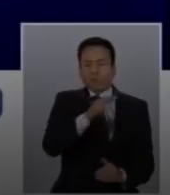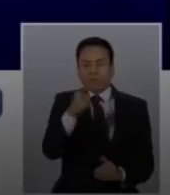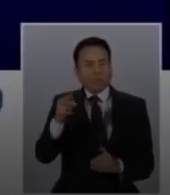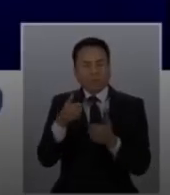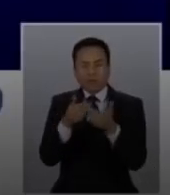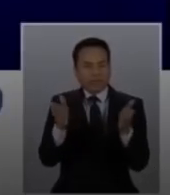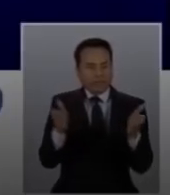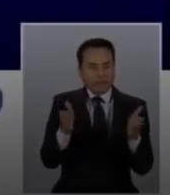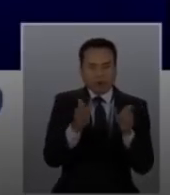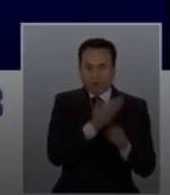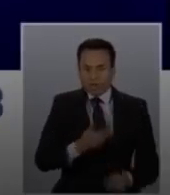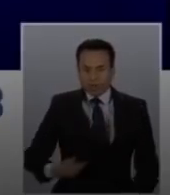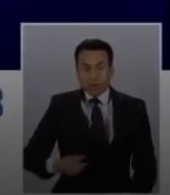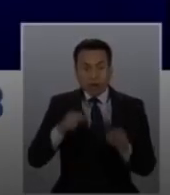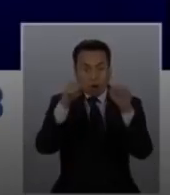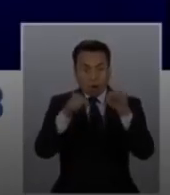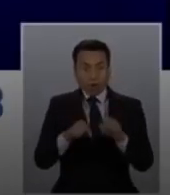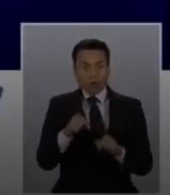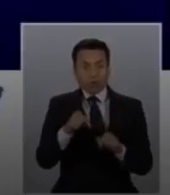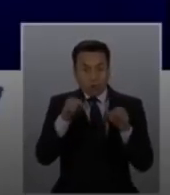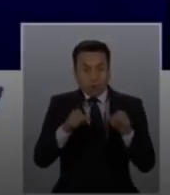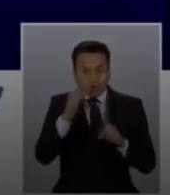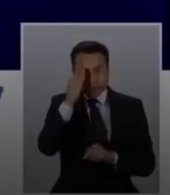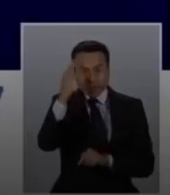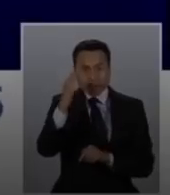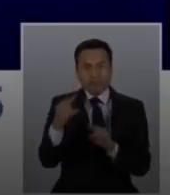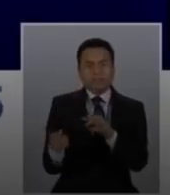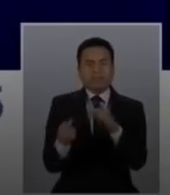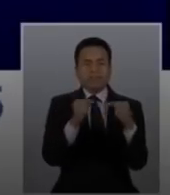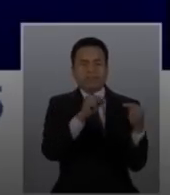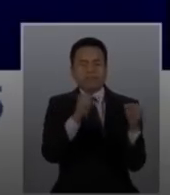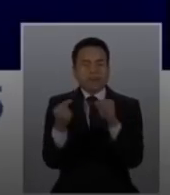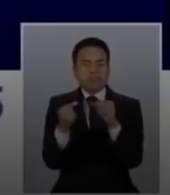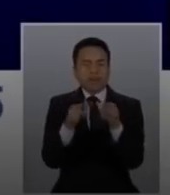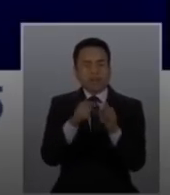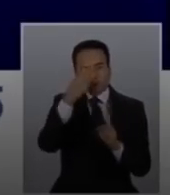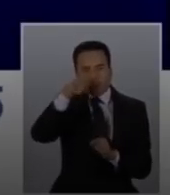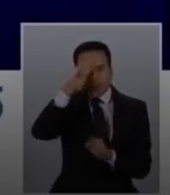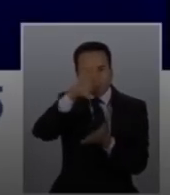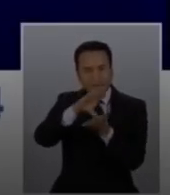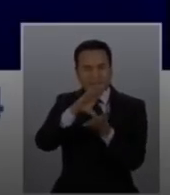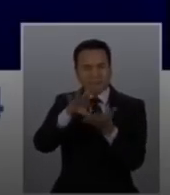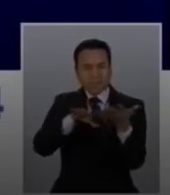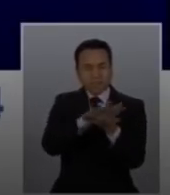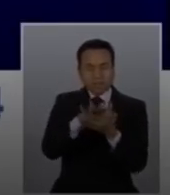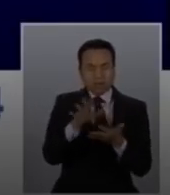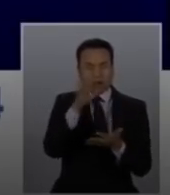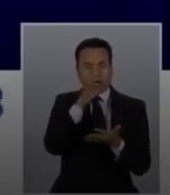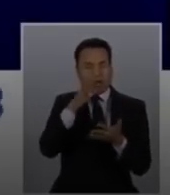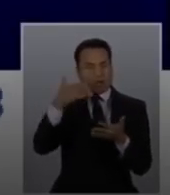In this case, today the debate is centered on Cuba because of unprecedented protests that have not occurred for a long time,